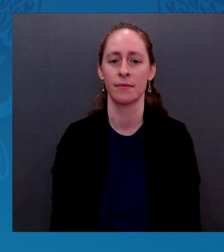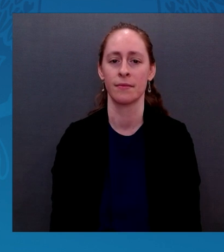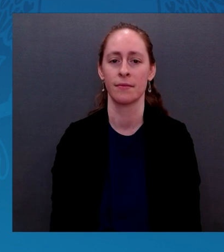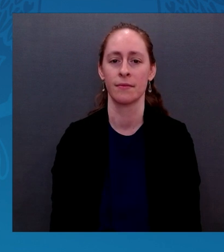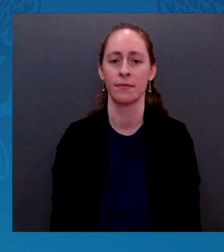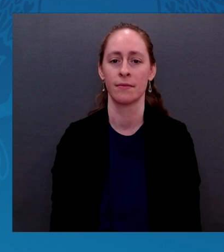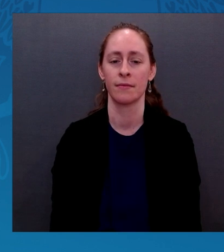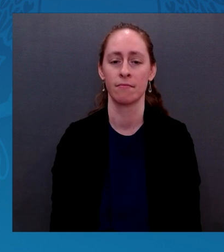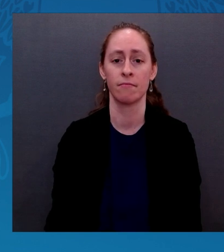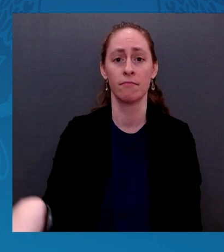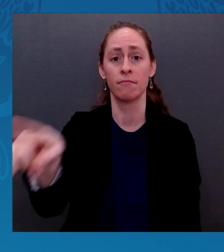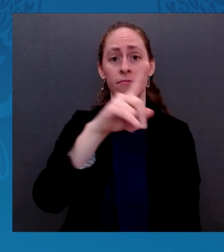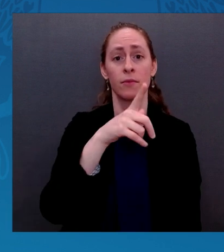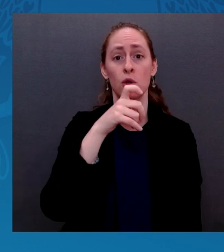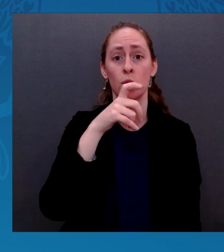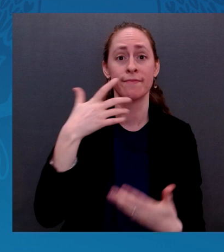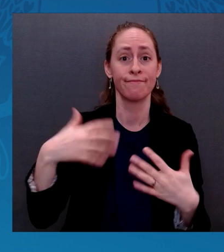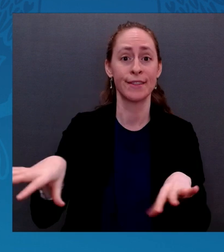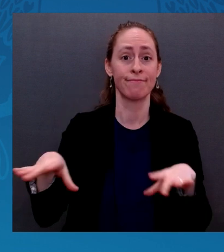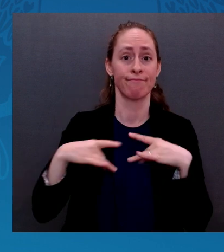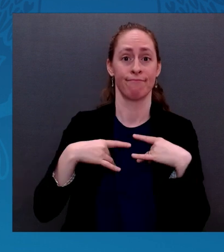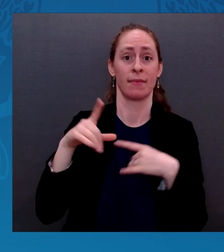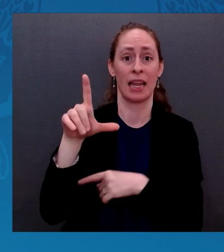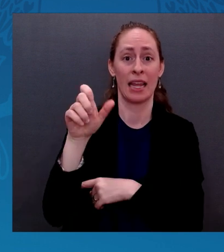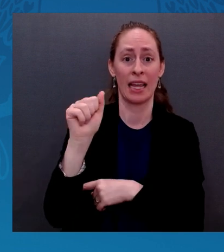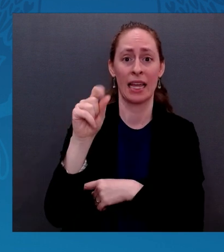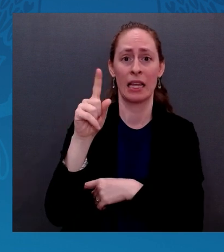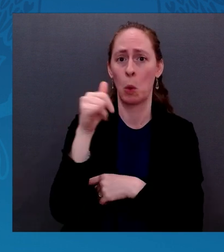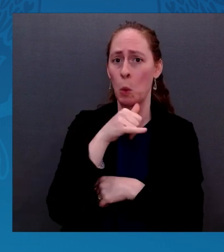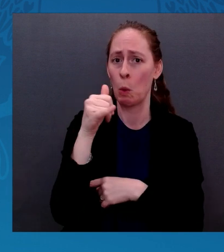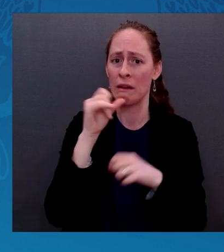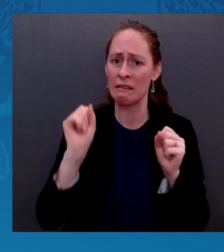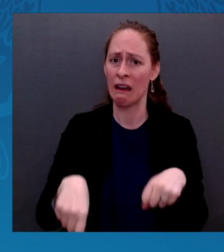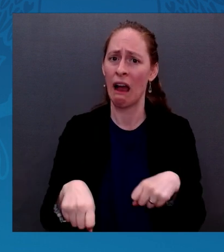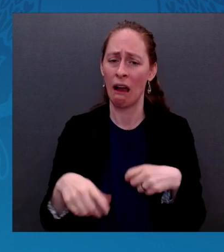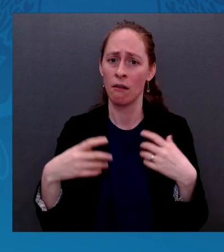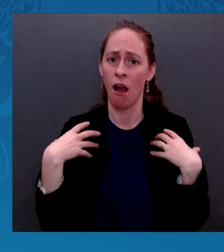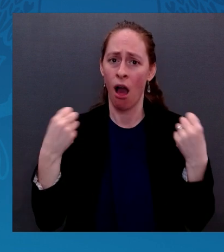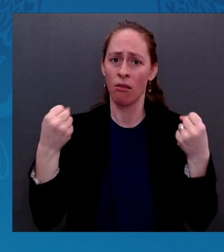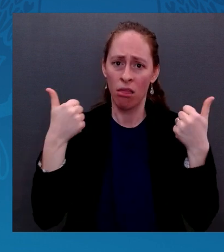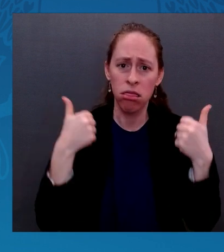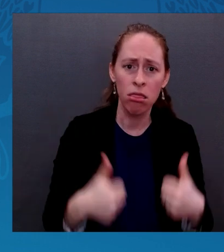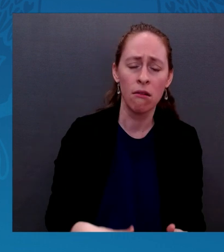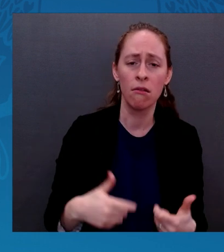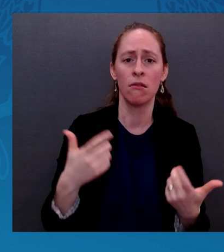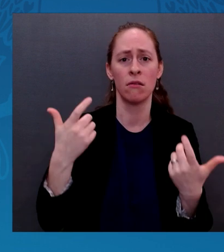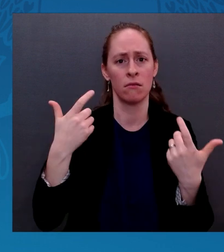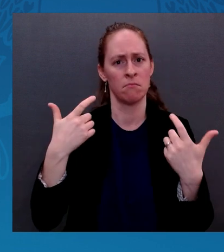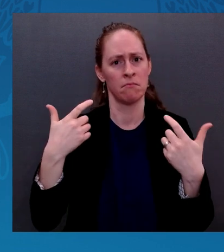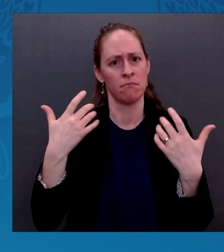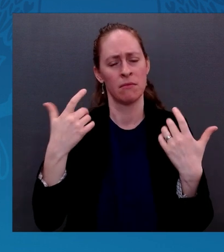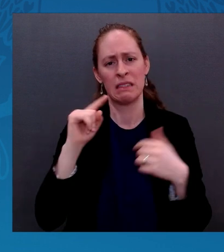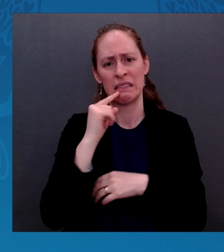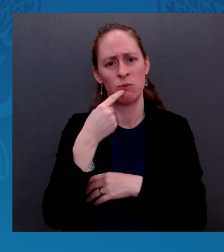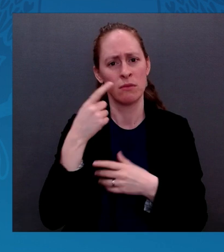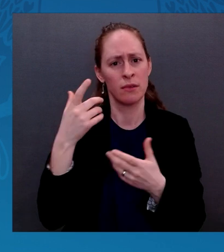and on black and brown families and children, the risks run broad and deep. I first unveiled, madam Vice President,